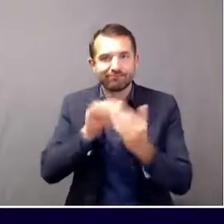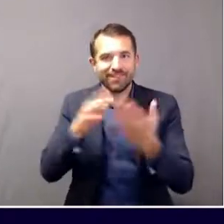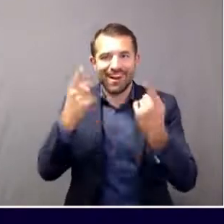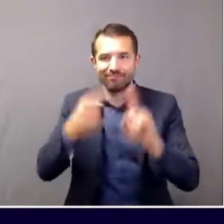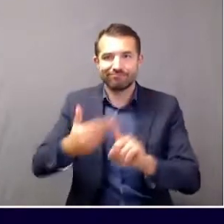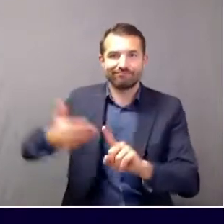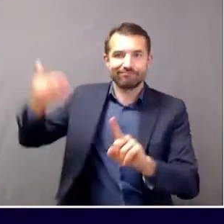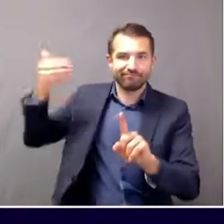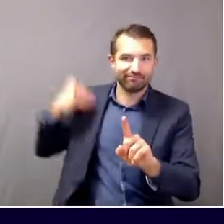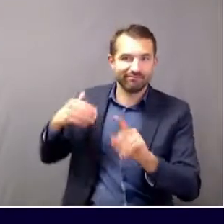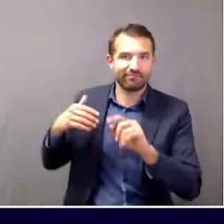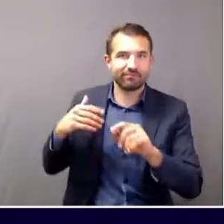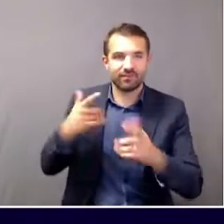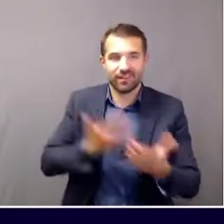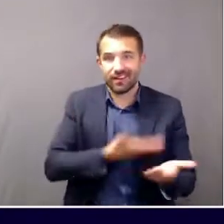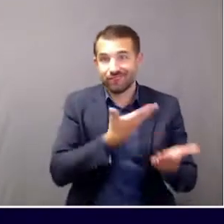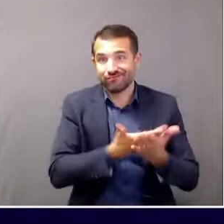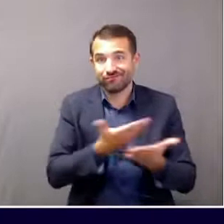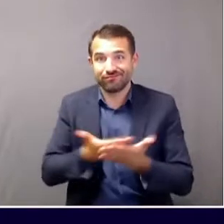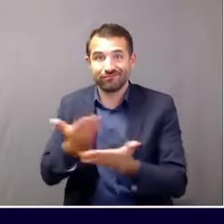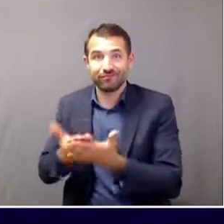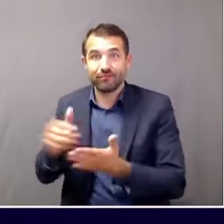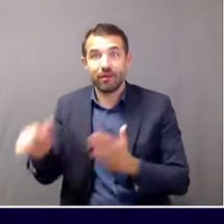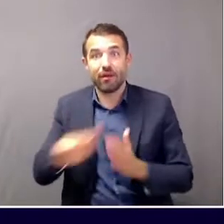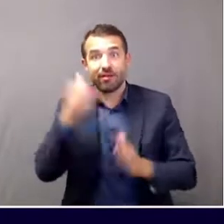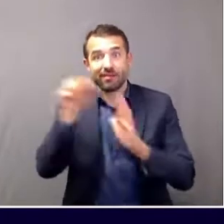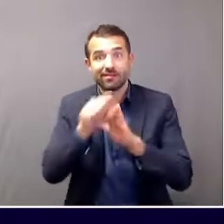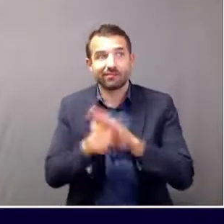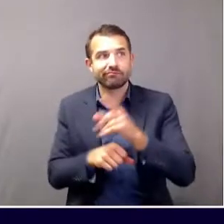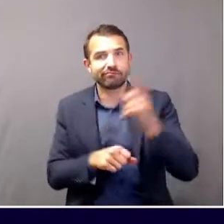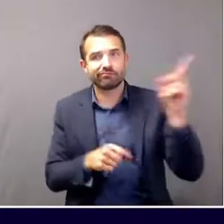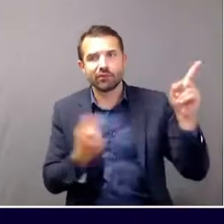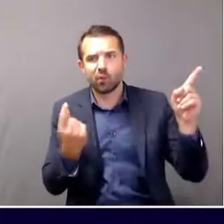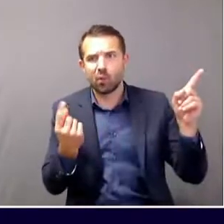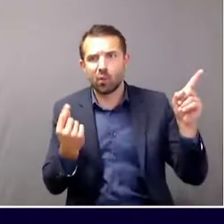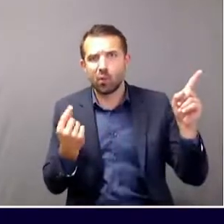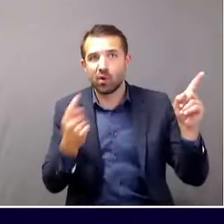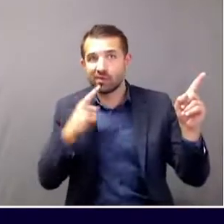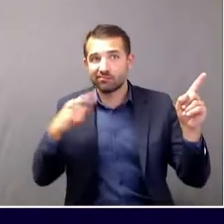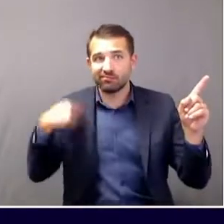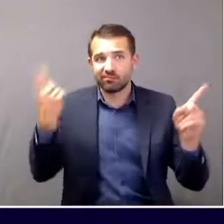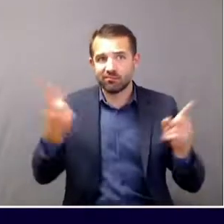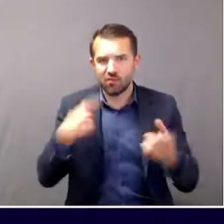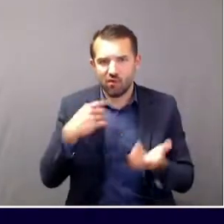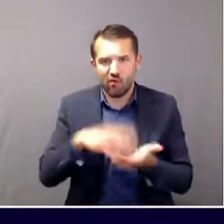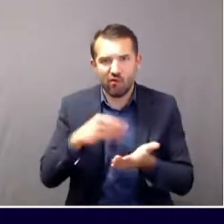at what other states have done learning from what we've seen in